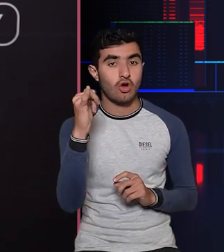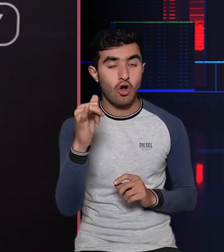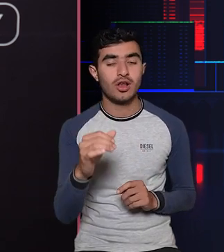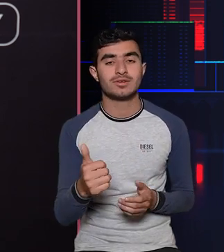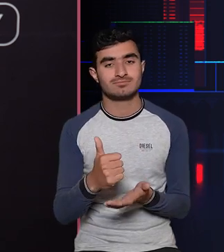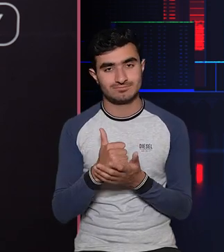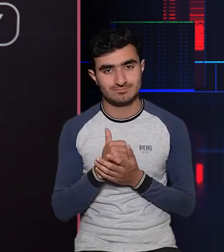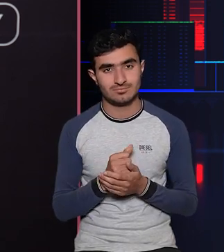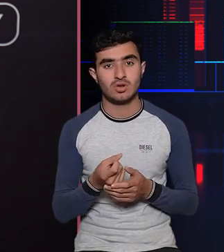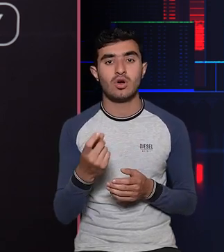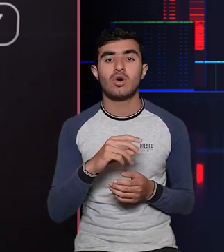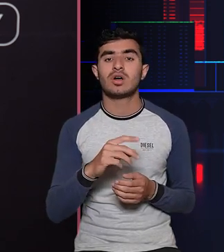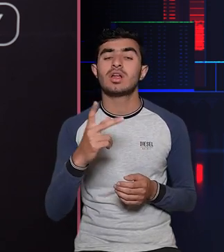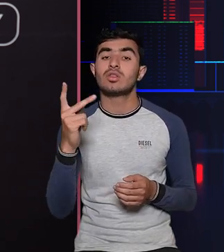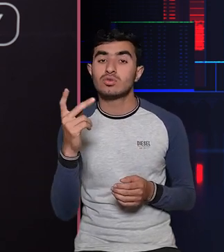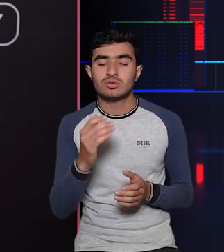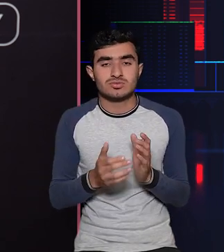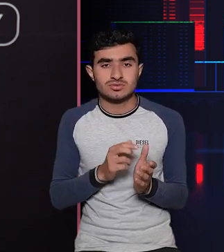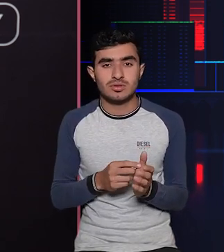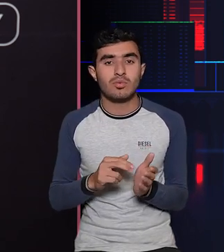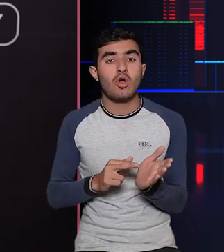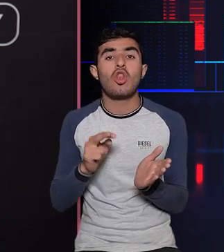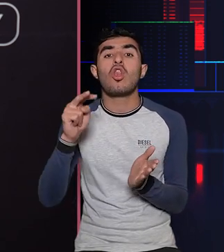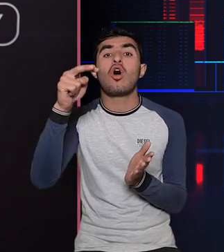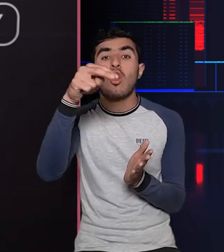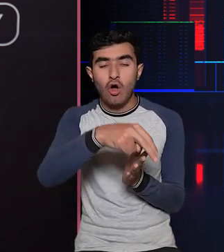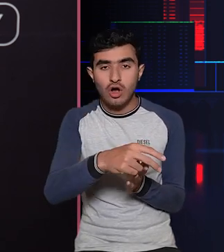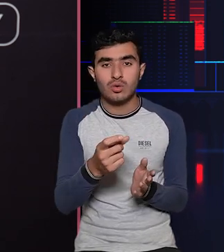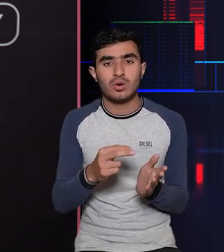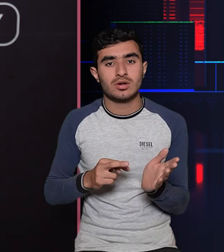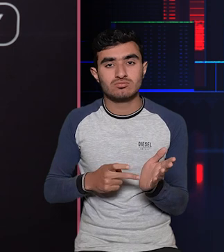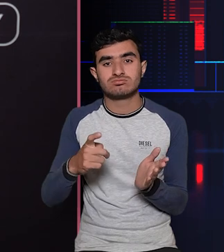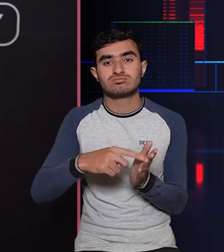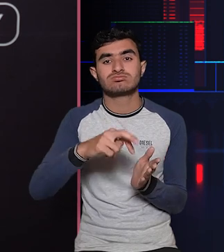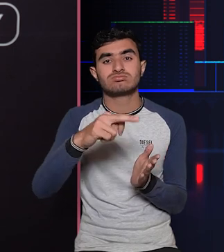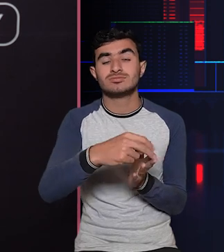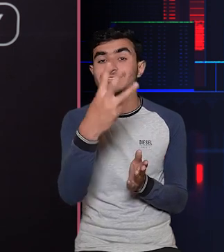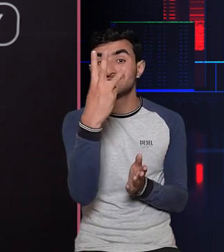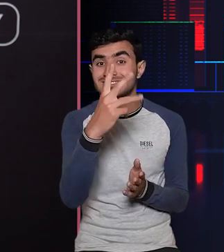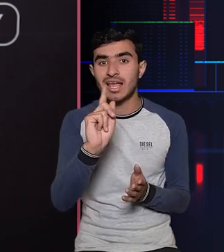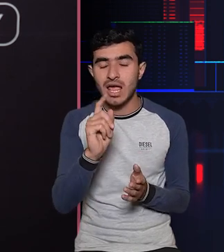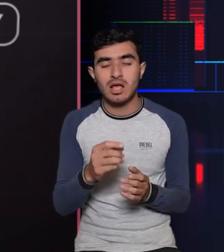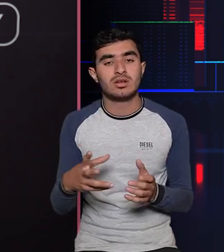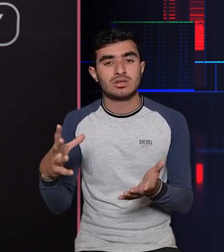So in that year I got gold color for cross country and for athletics I got the gold color